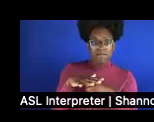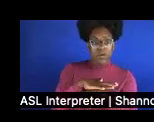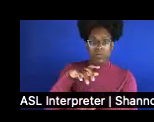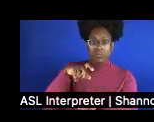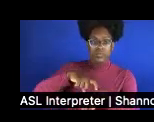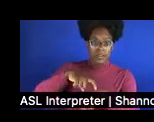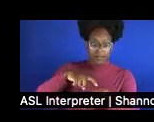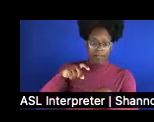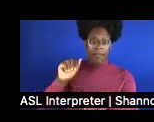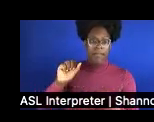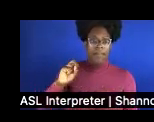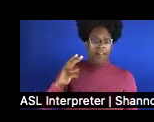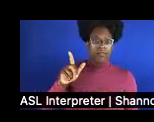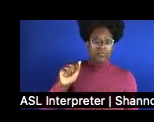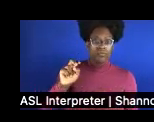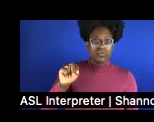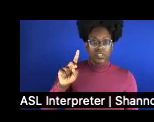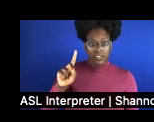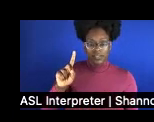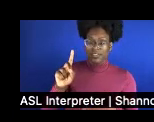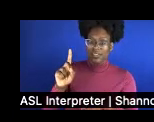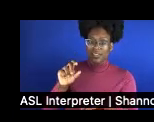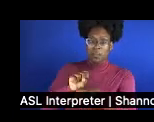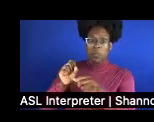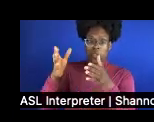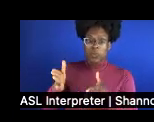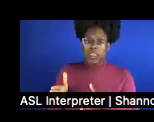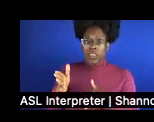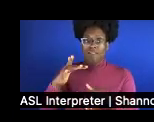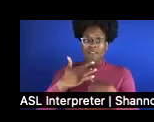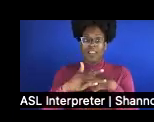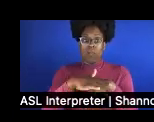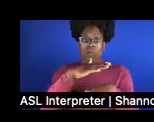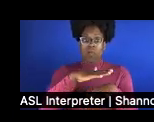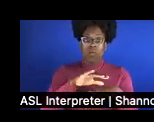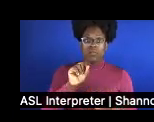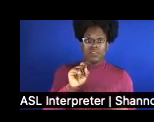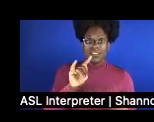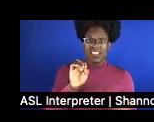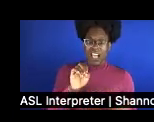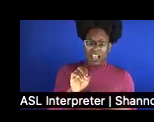do have someone they can speak to face-to-face, but they don't have as many resources as students